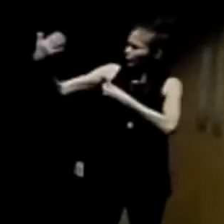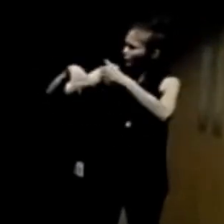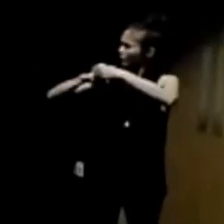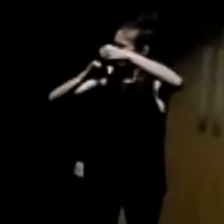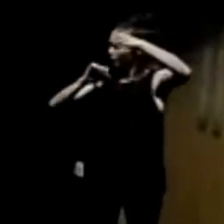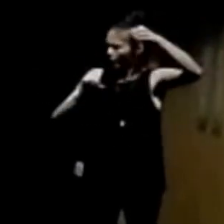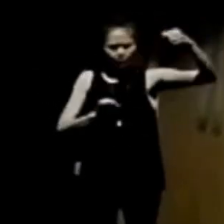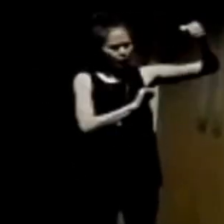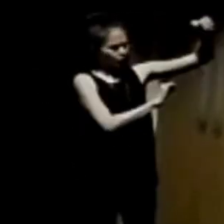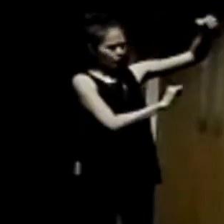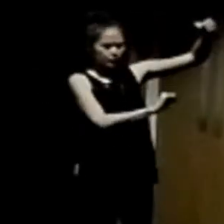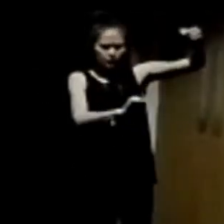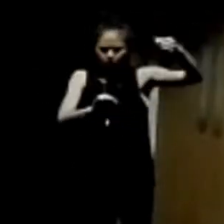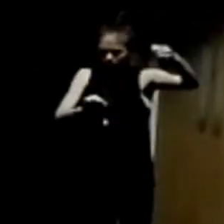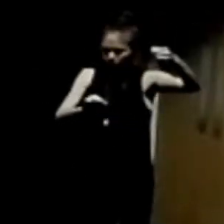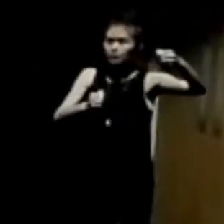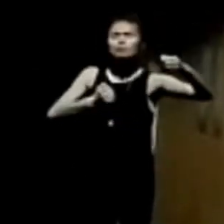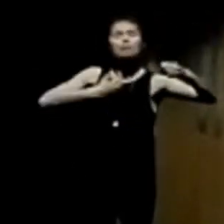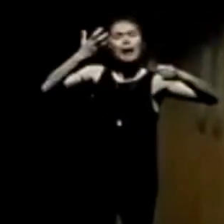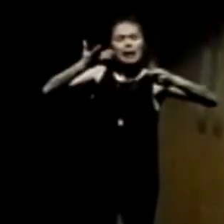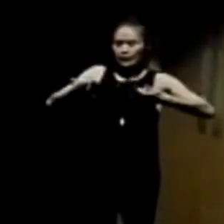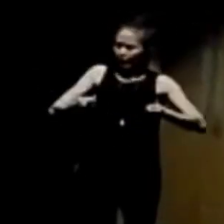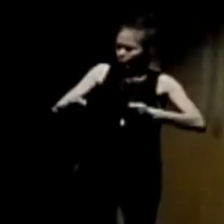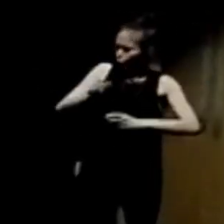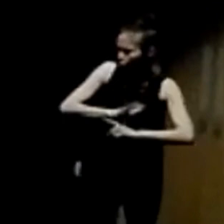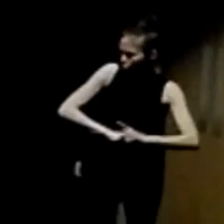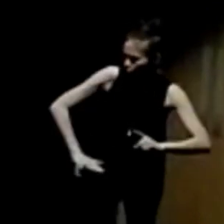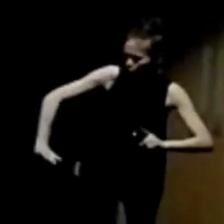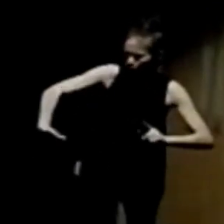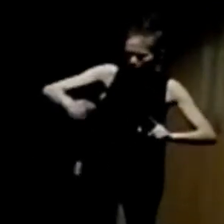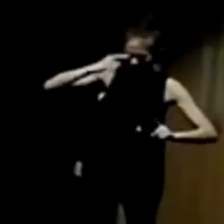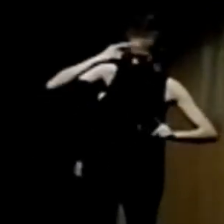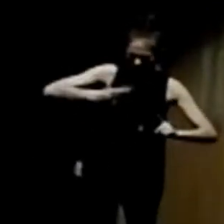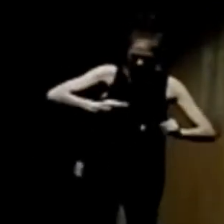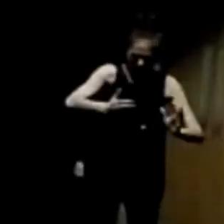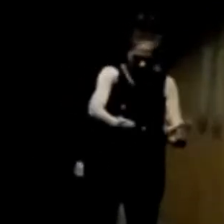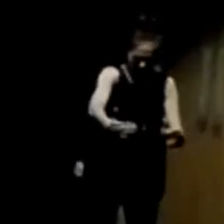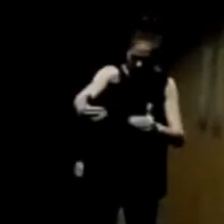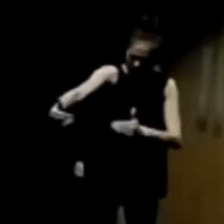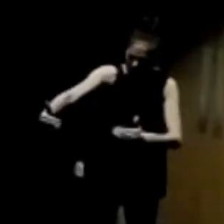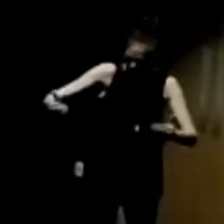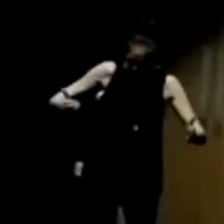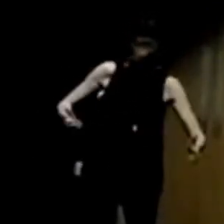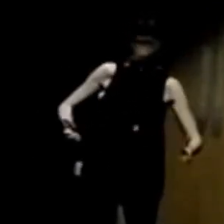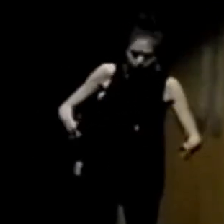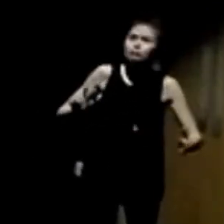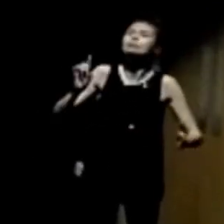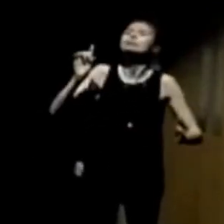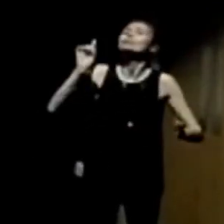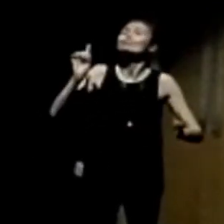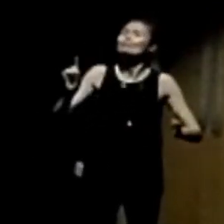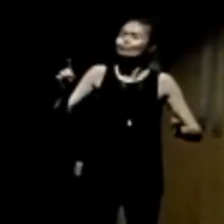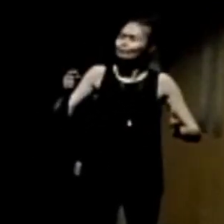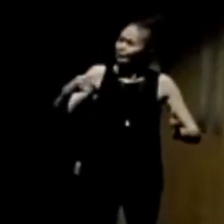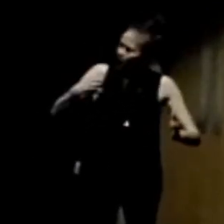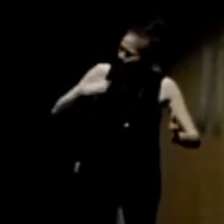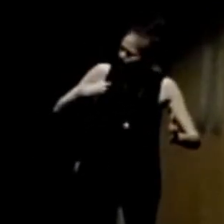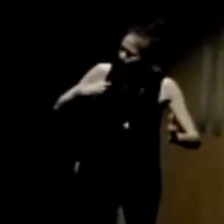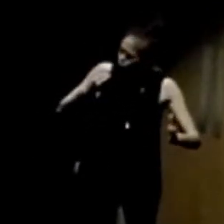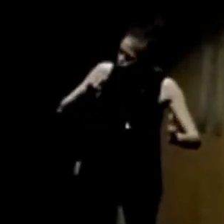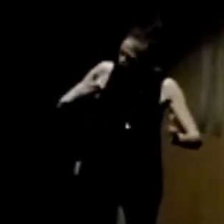Now we have divided in three our kingdom and tis our intent to shape all cares and business from our age.